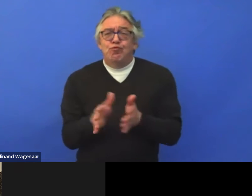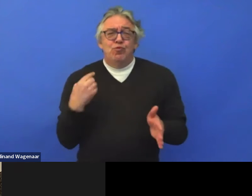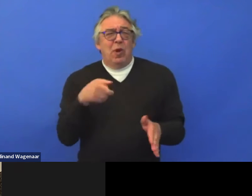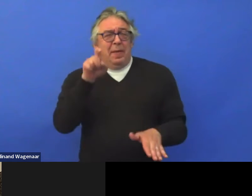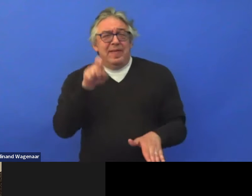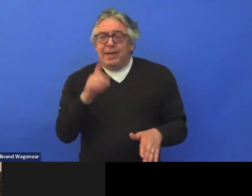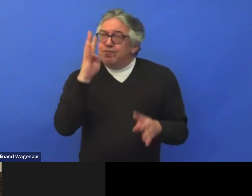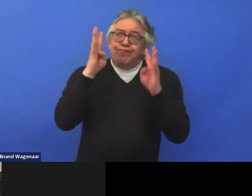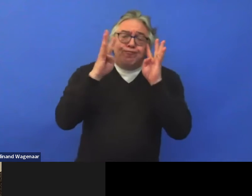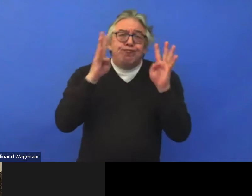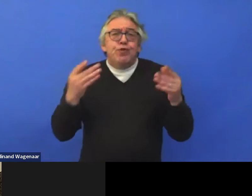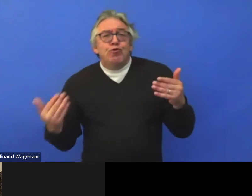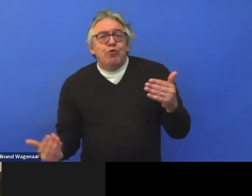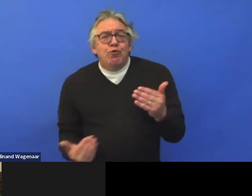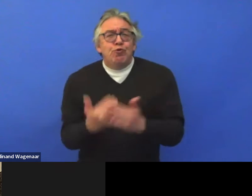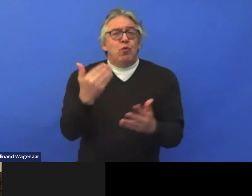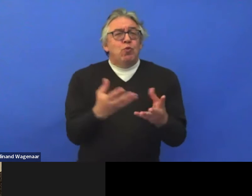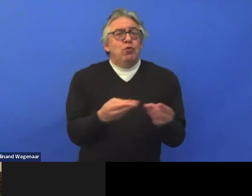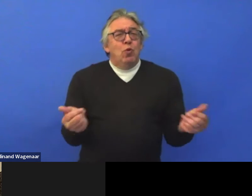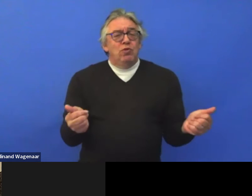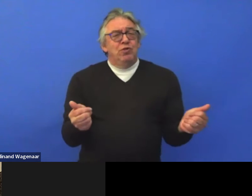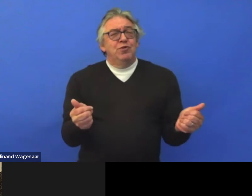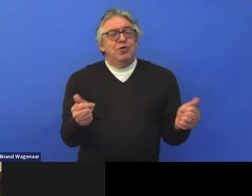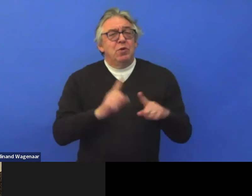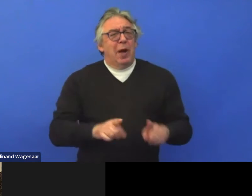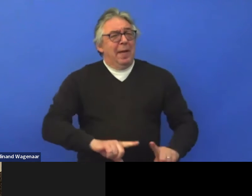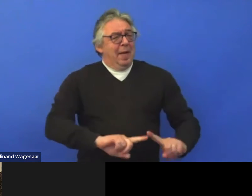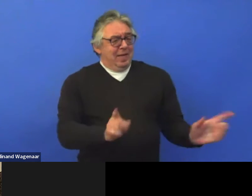and finding different ways of engaging with different groups of people.